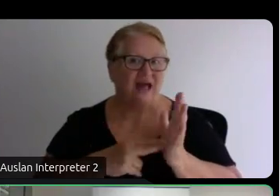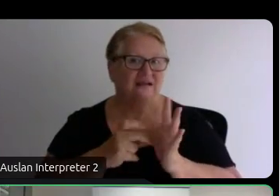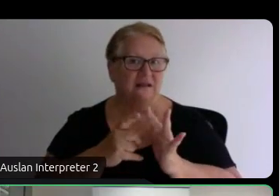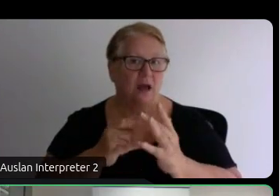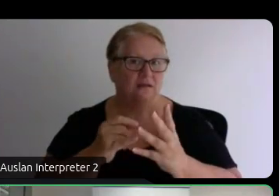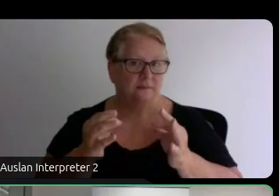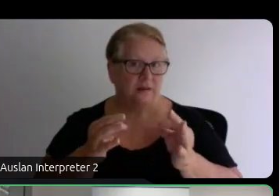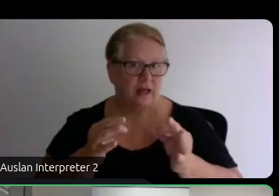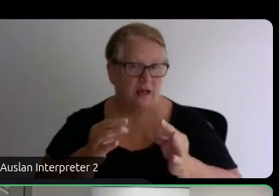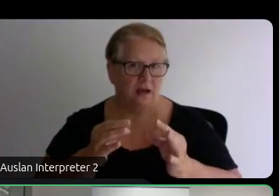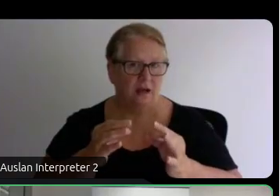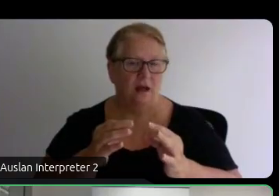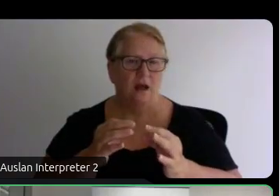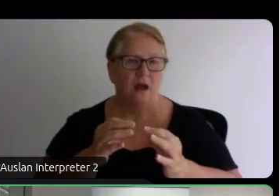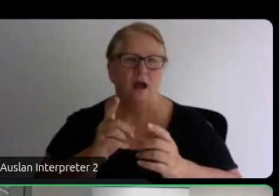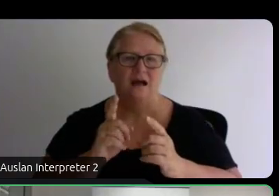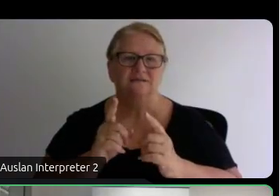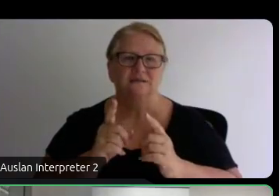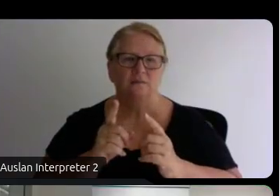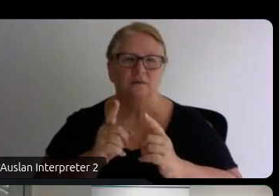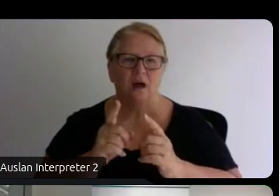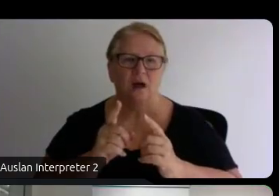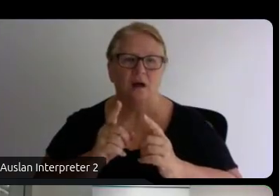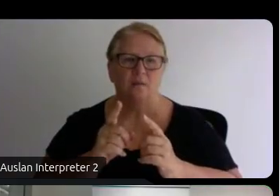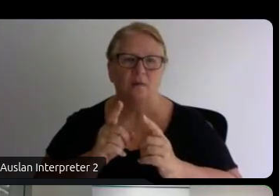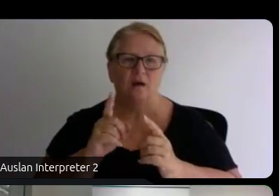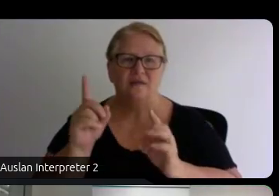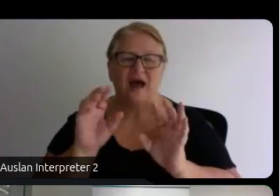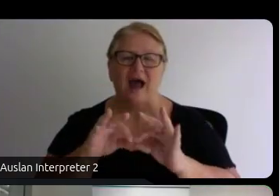Sometimes what you want to do and what the agency can do is have a look at everyone's plans